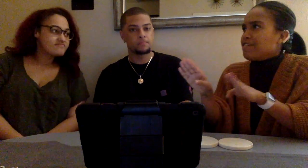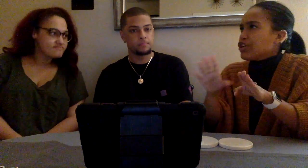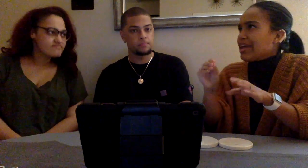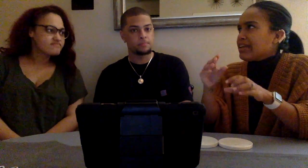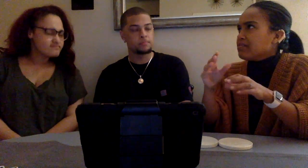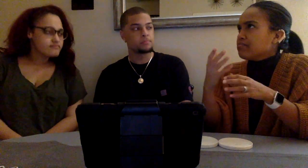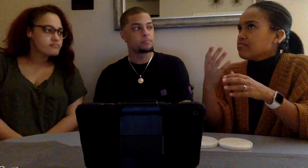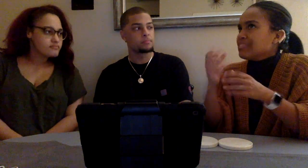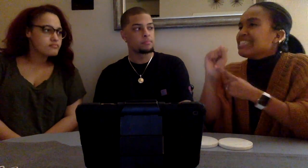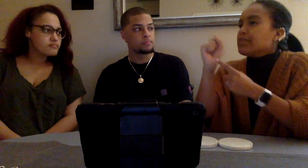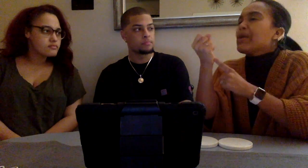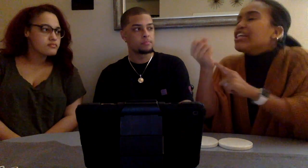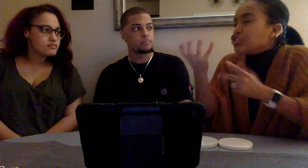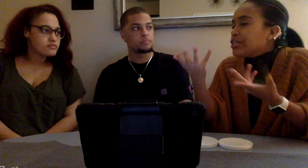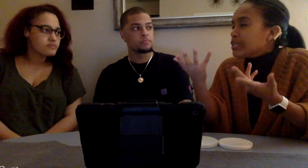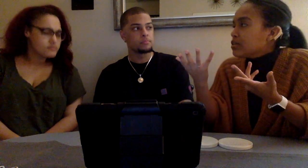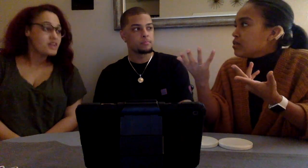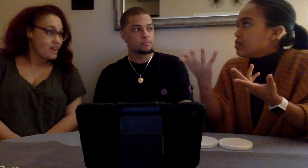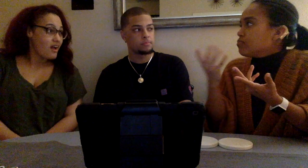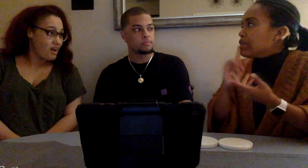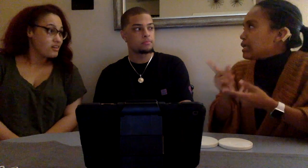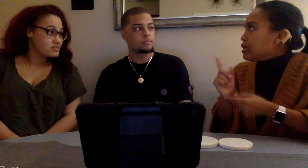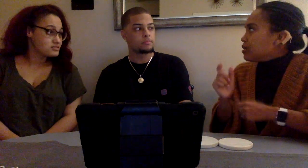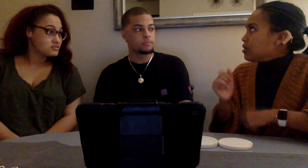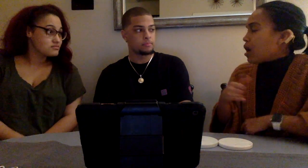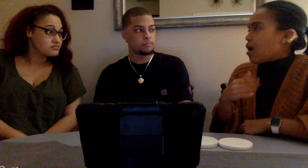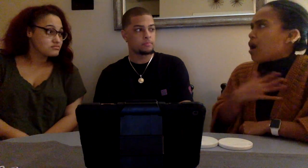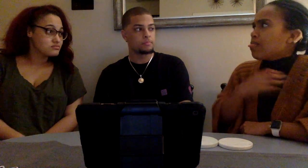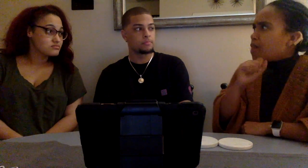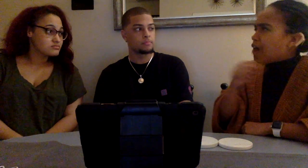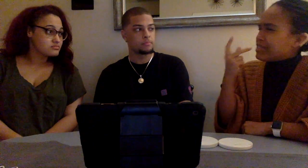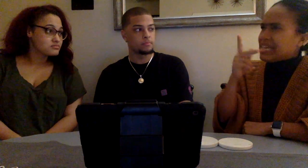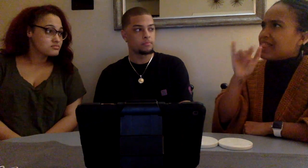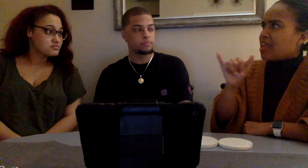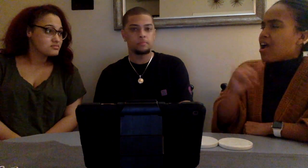about that behavior, really the situation. I loved seeing that!